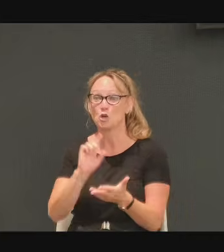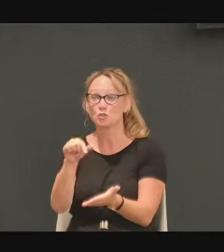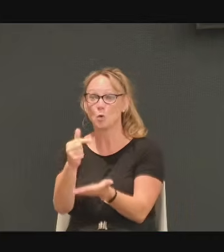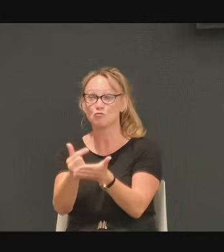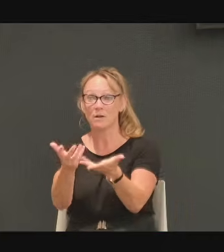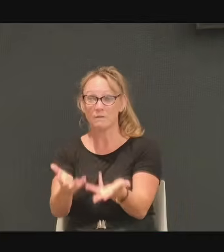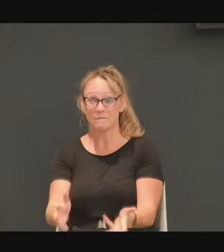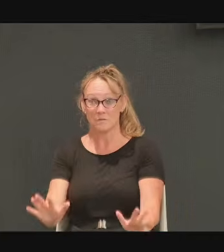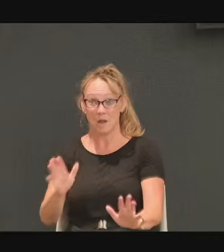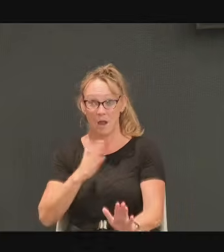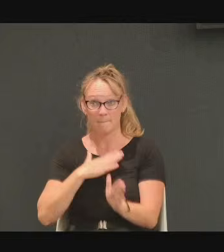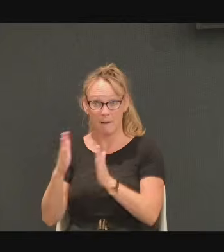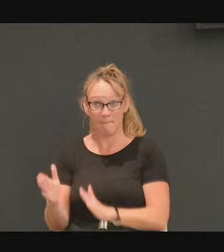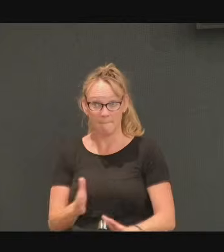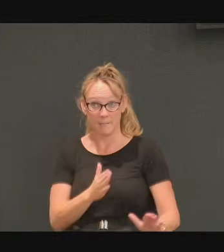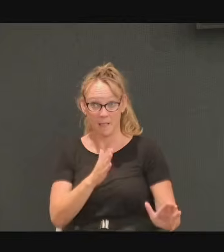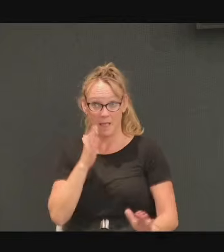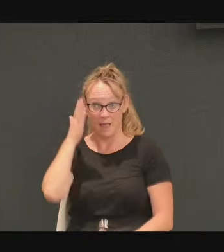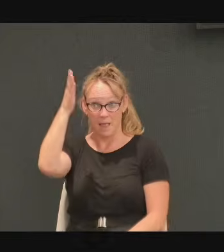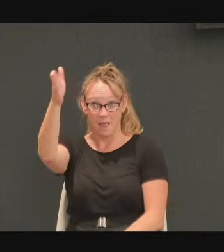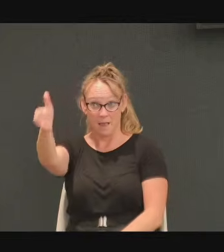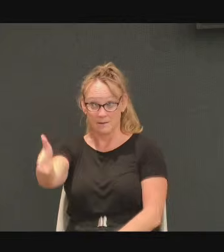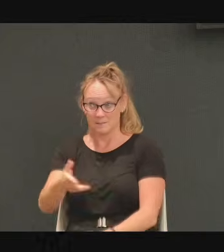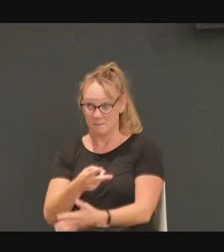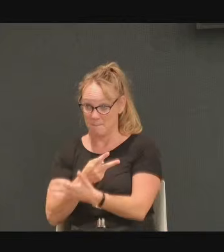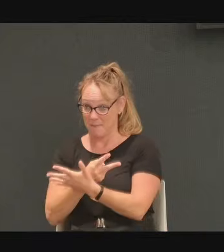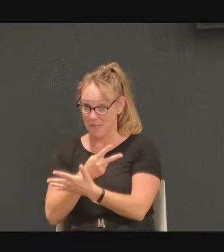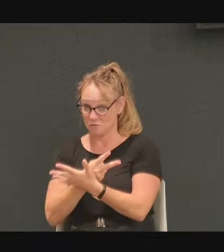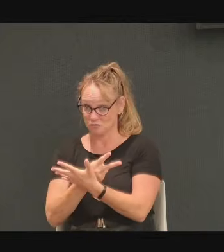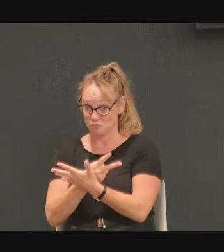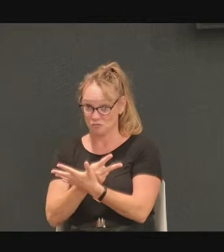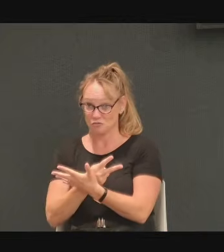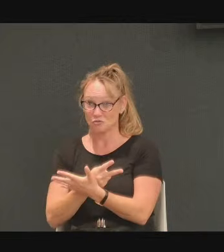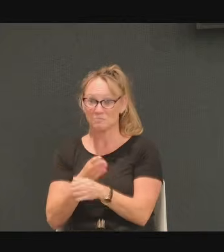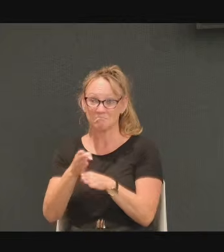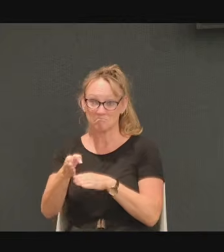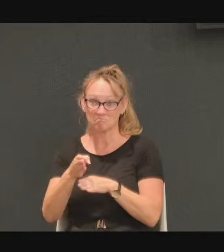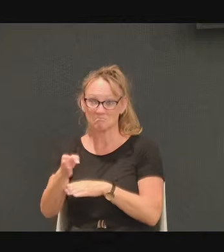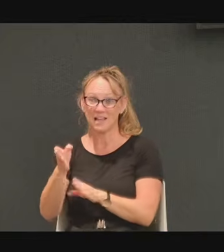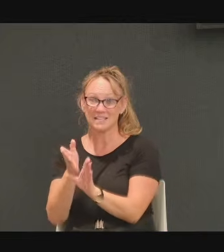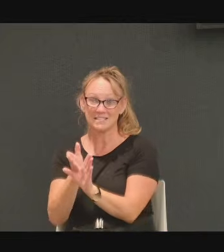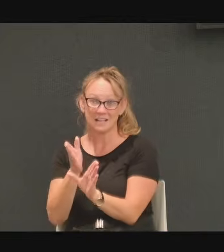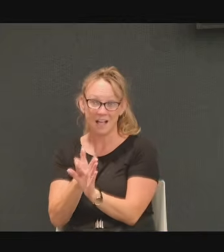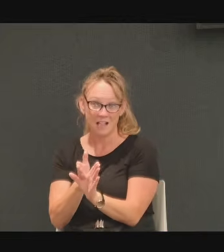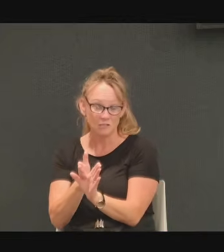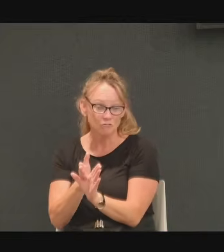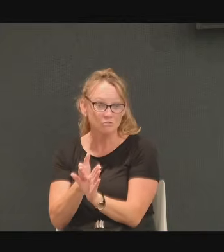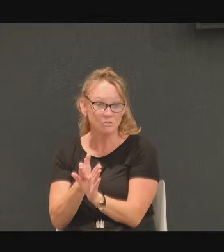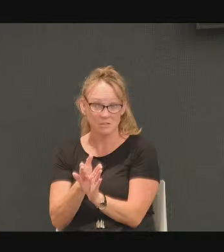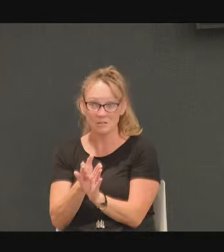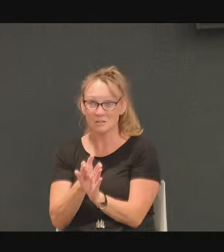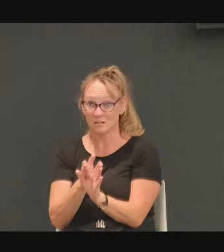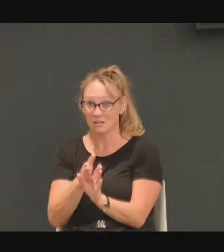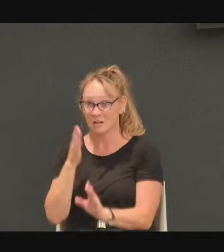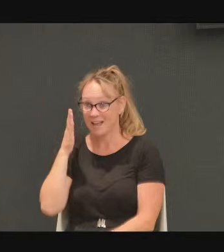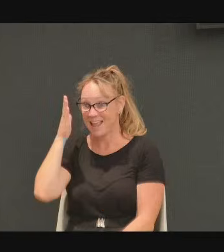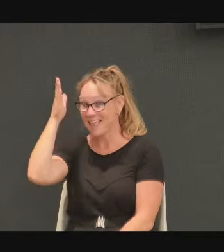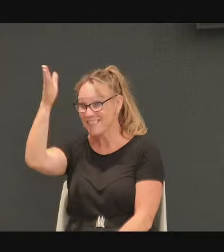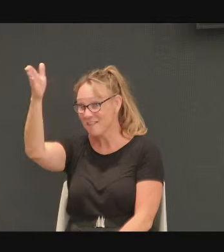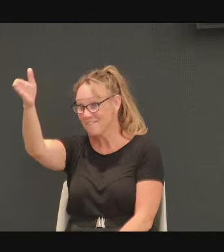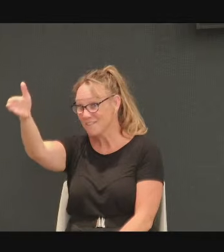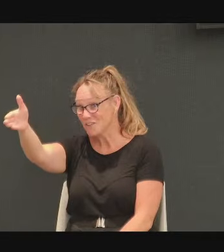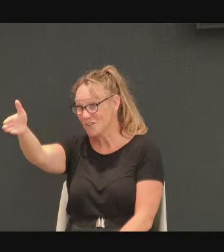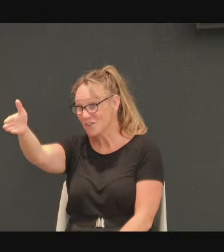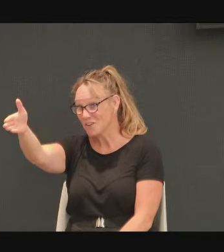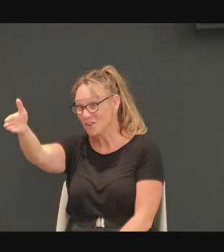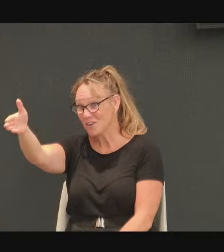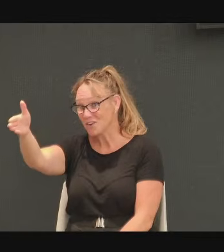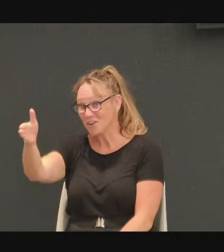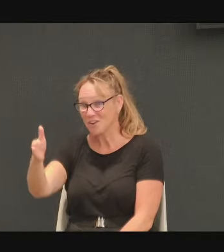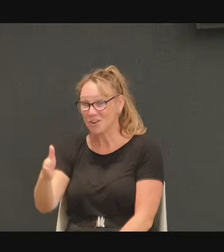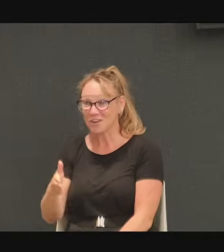master's degree in in psychology. in the future I hope or yeah just master degree in psychology.